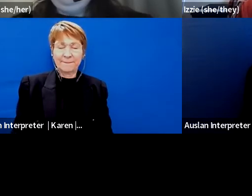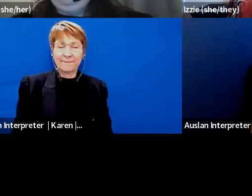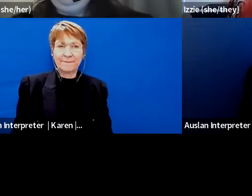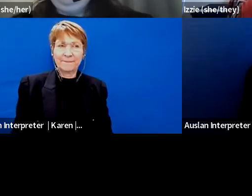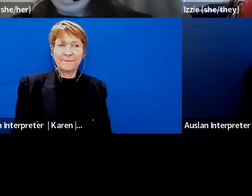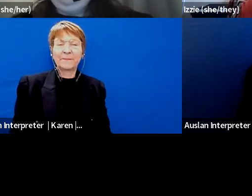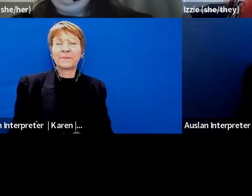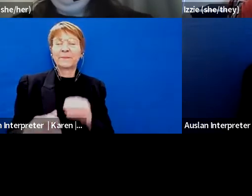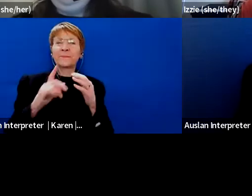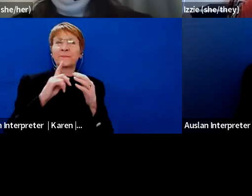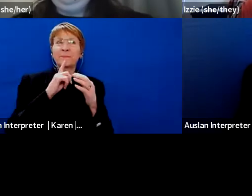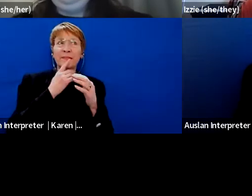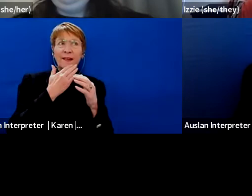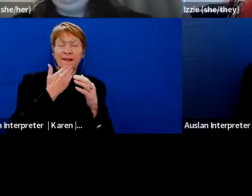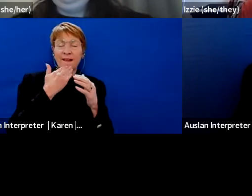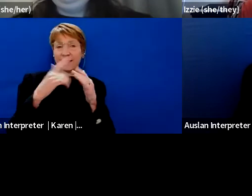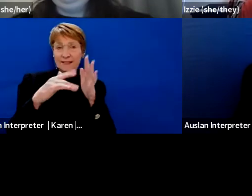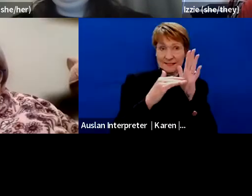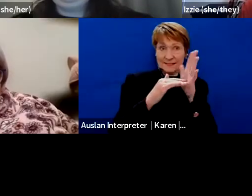think he is he. One of the things I've found.